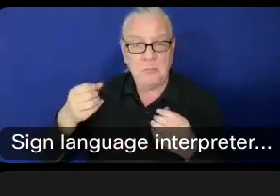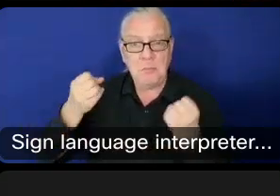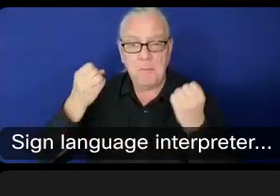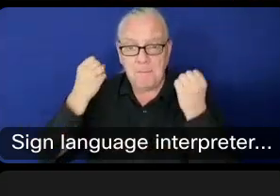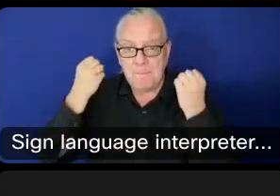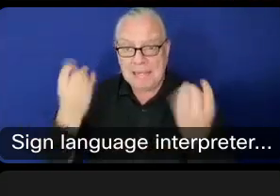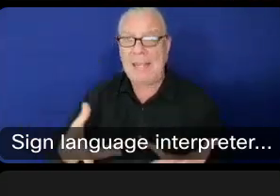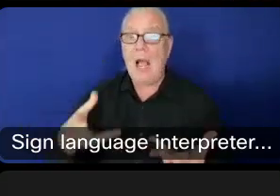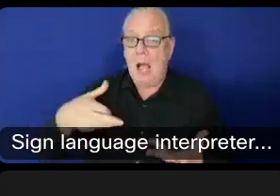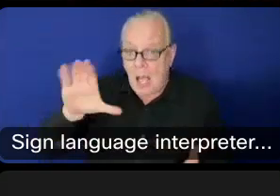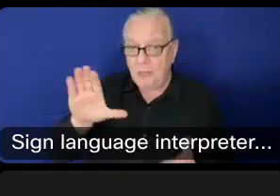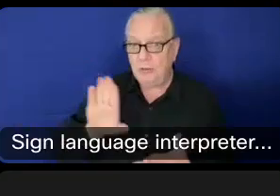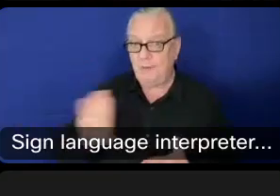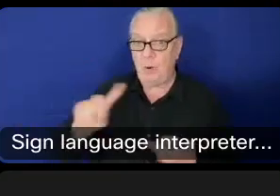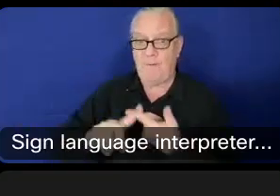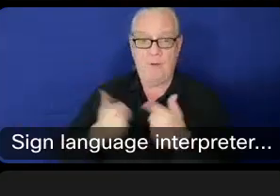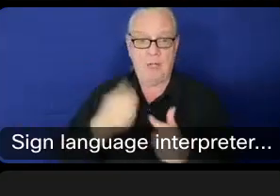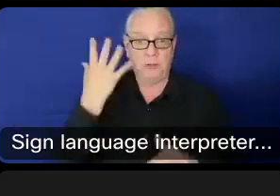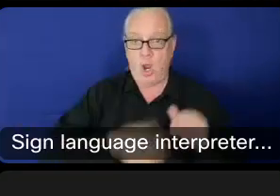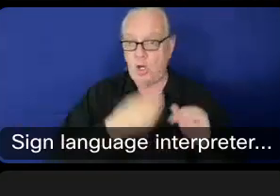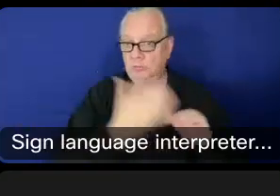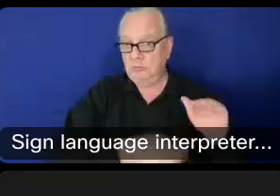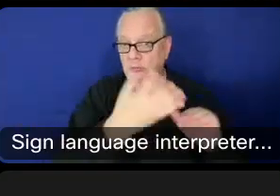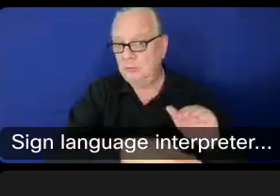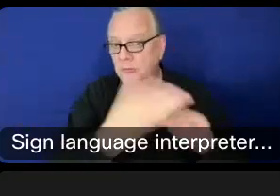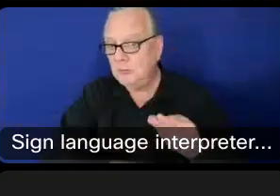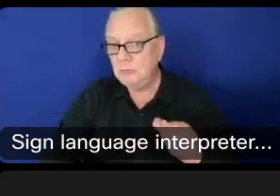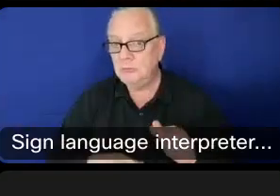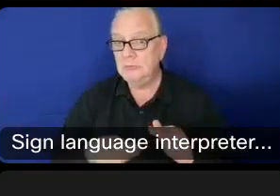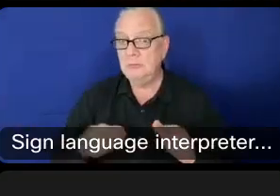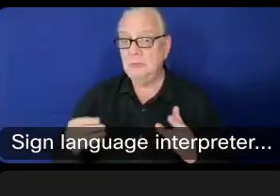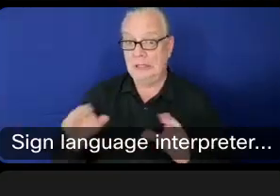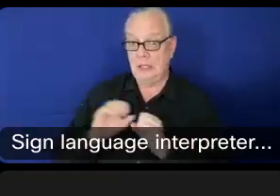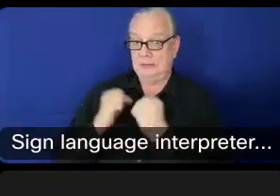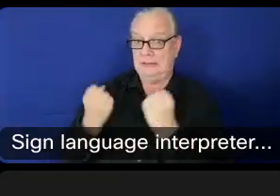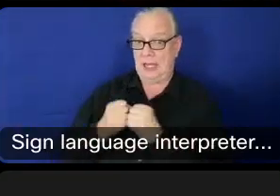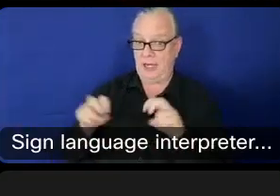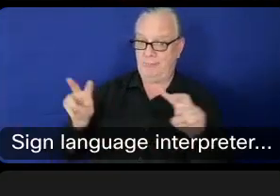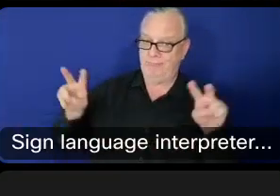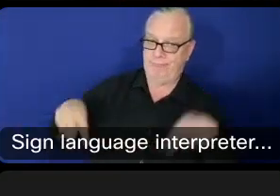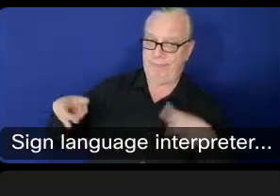seeing how society had treated people in a very awful way.